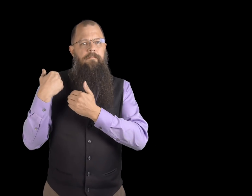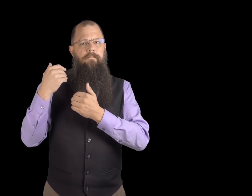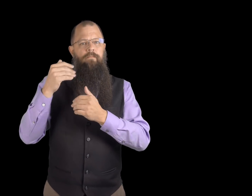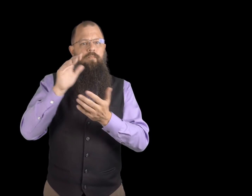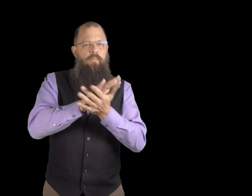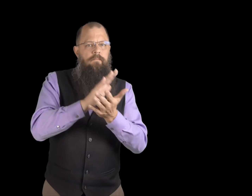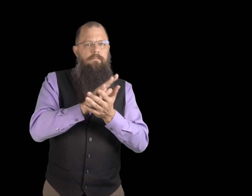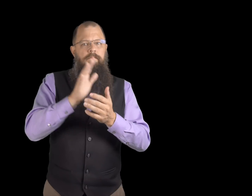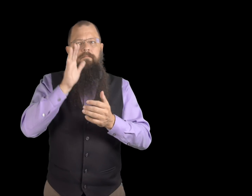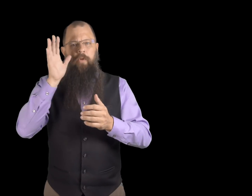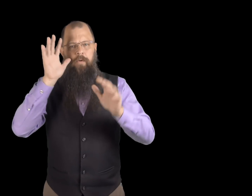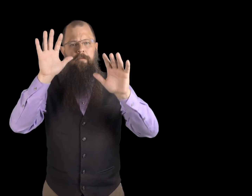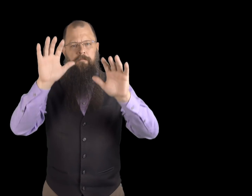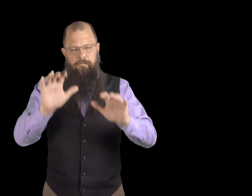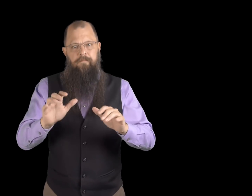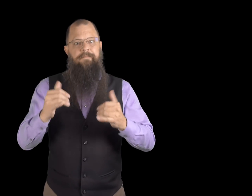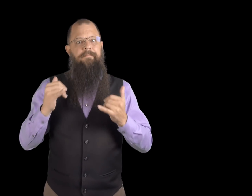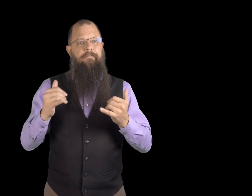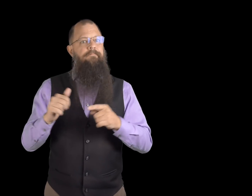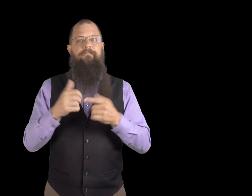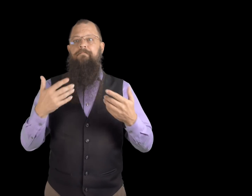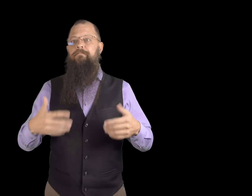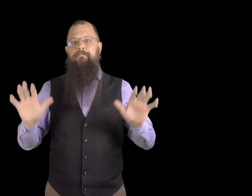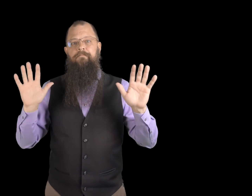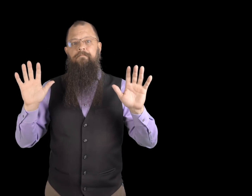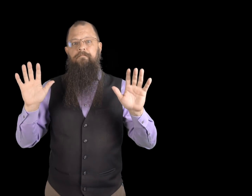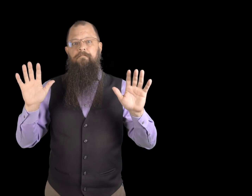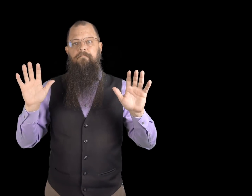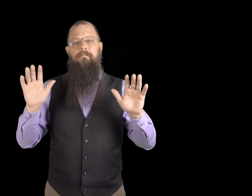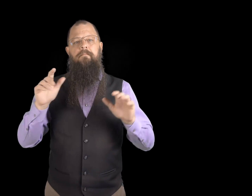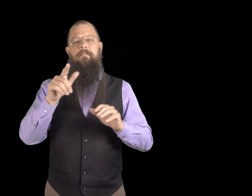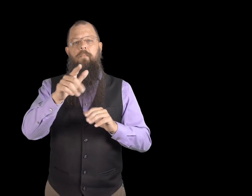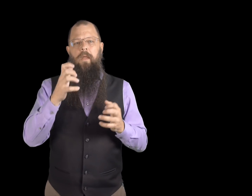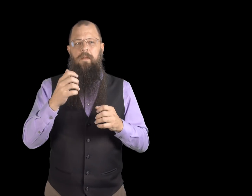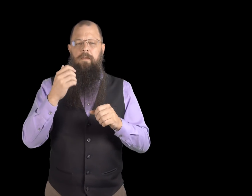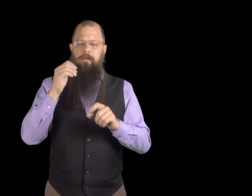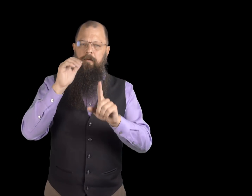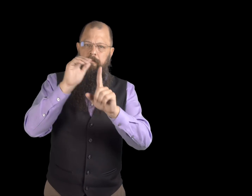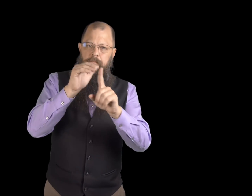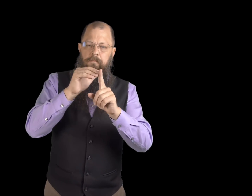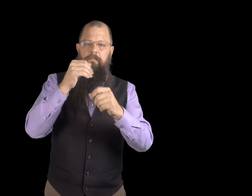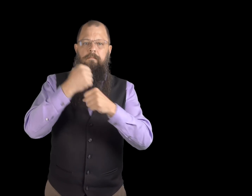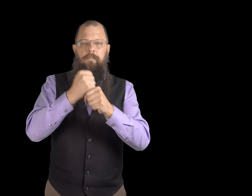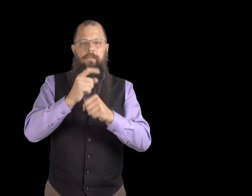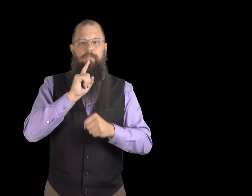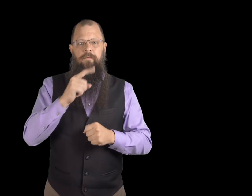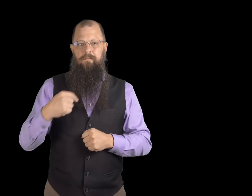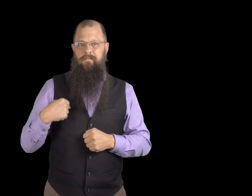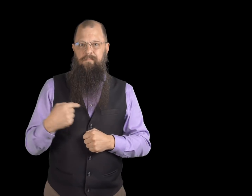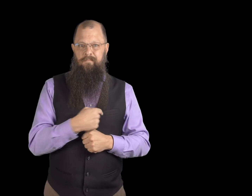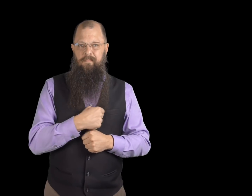terminology, responsibilities of the school, parent rights, etc. I do want to